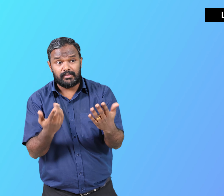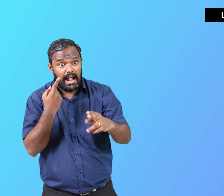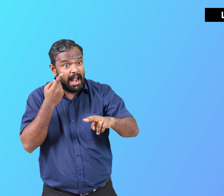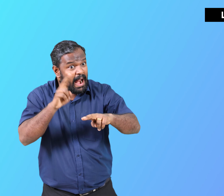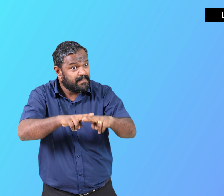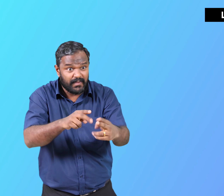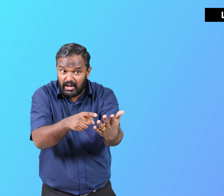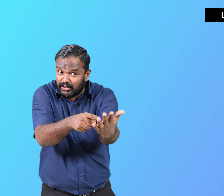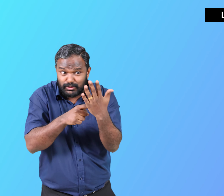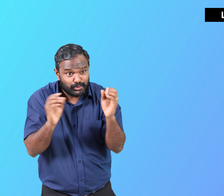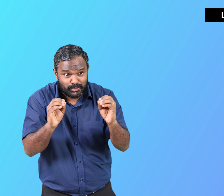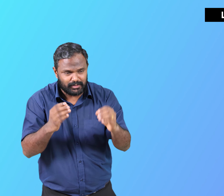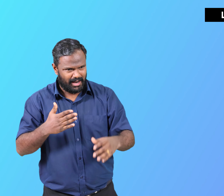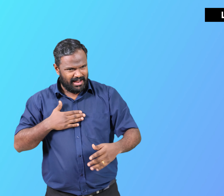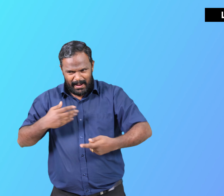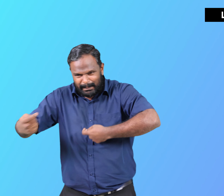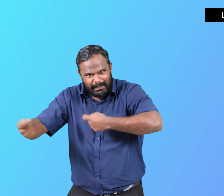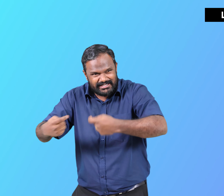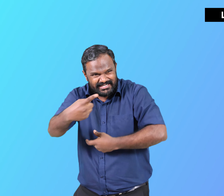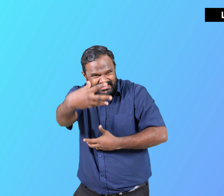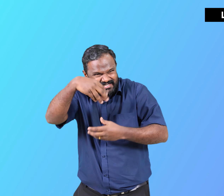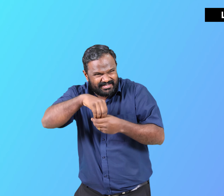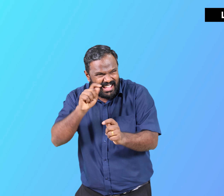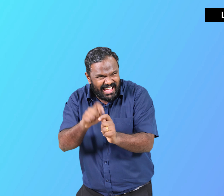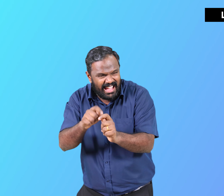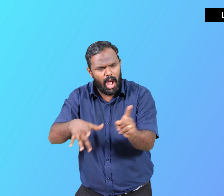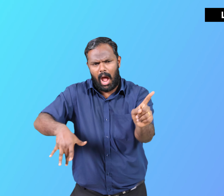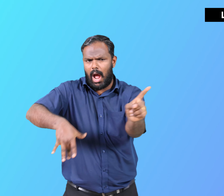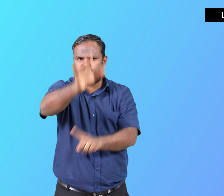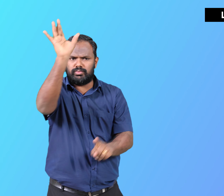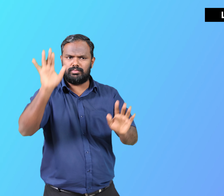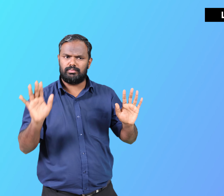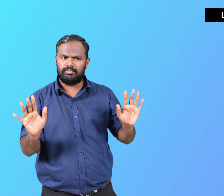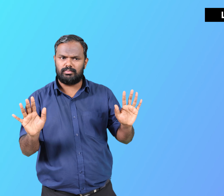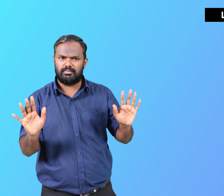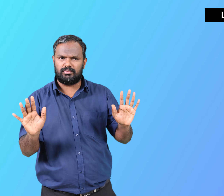You can’t be my manager any more.’